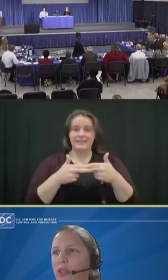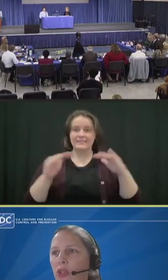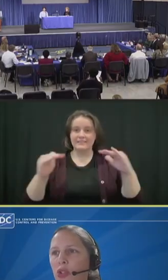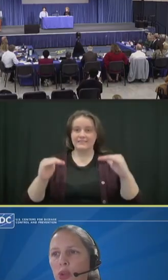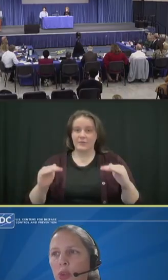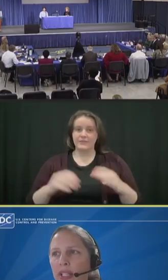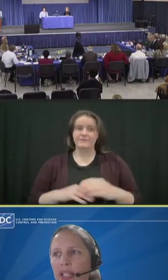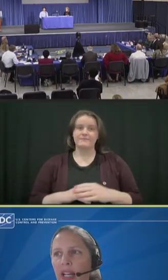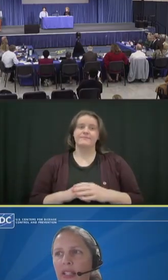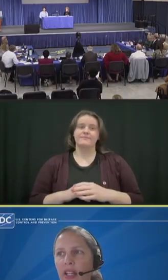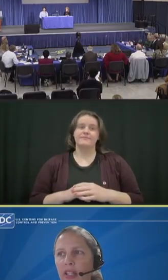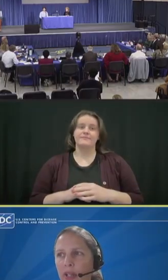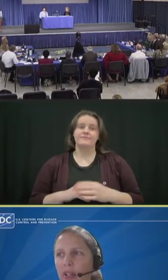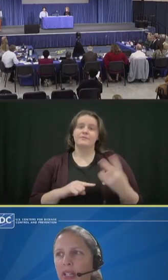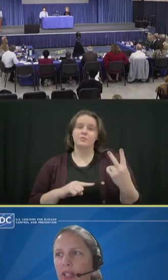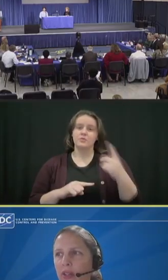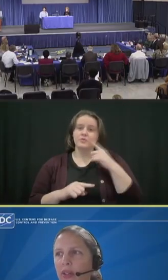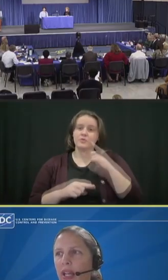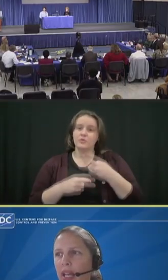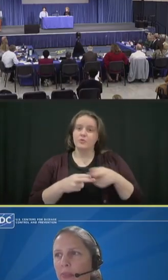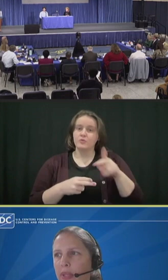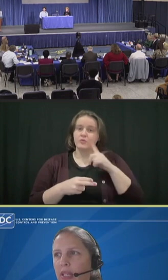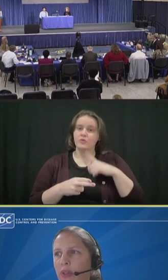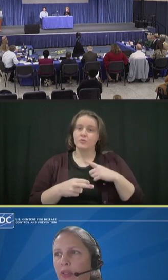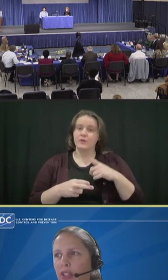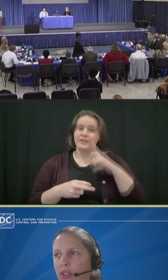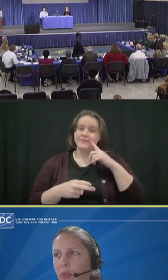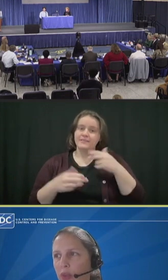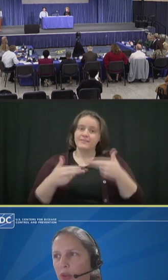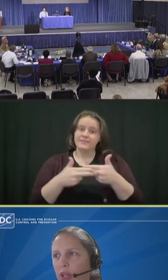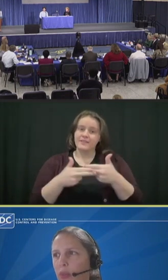So, two quick slides on the Perinatal Hep B Prevention Program,